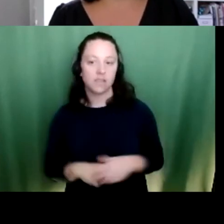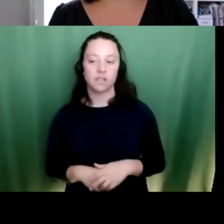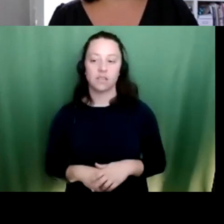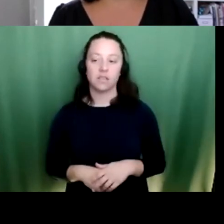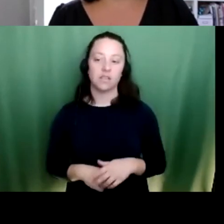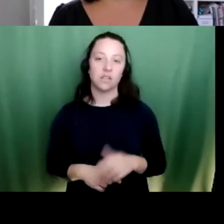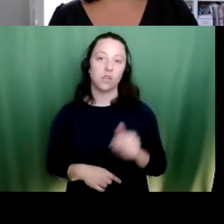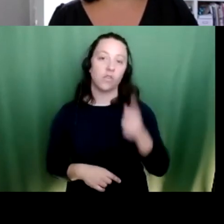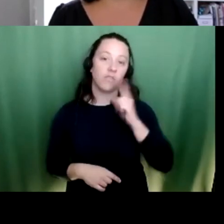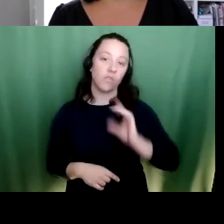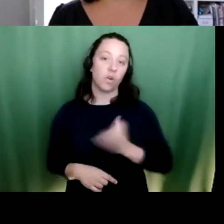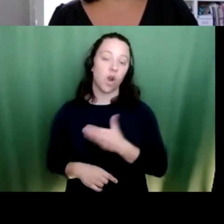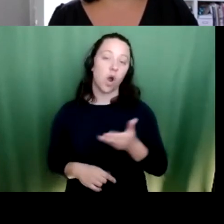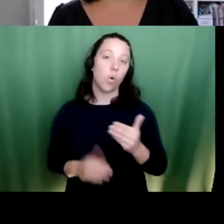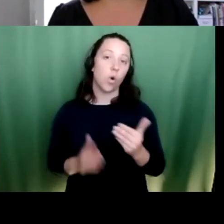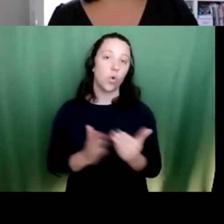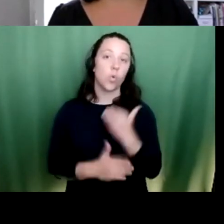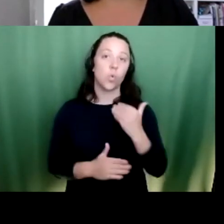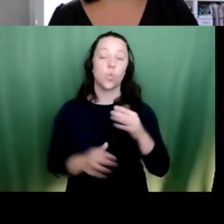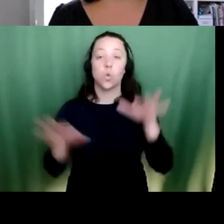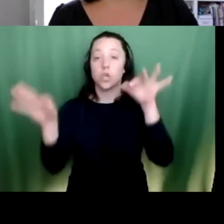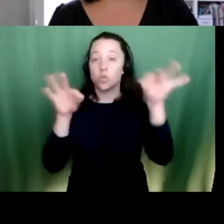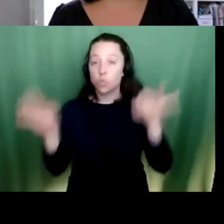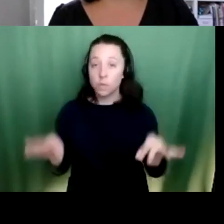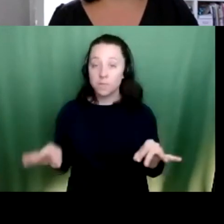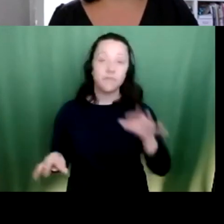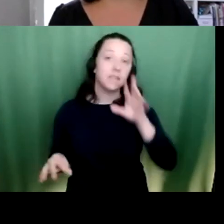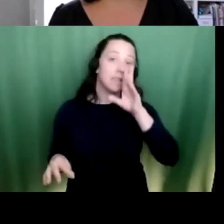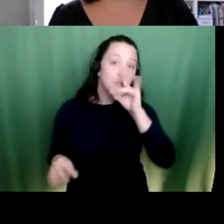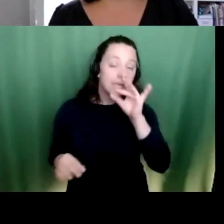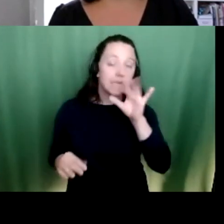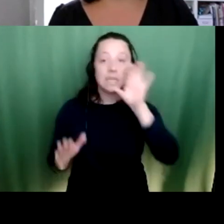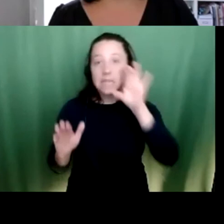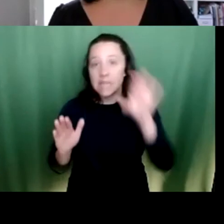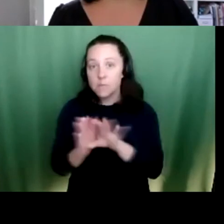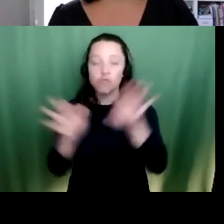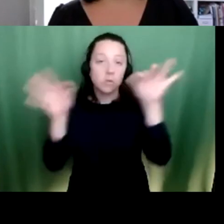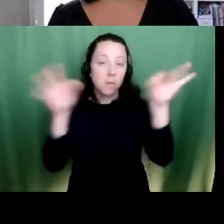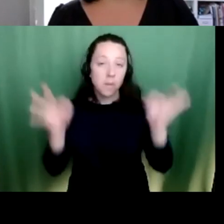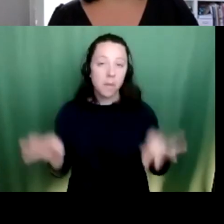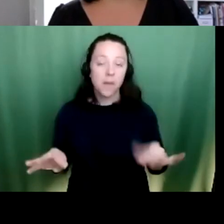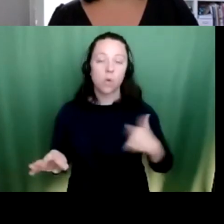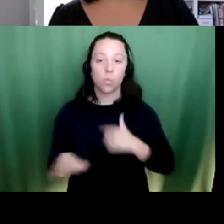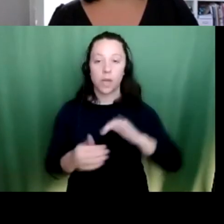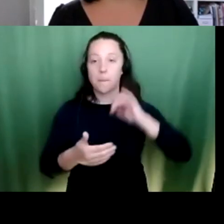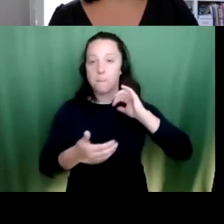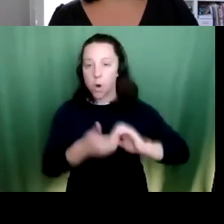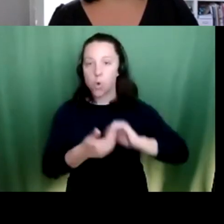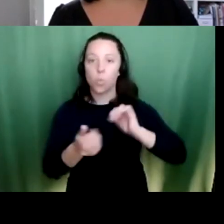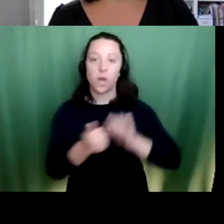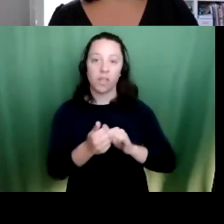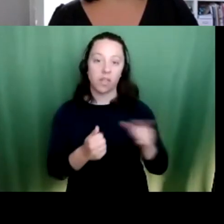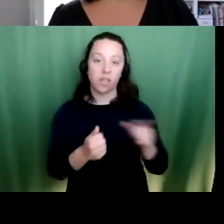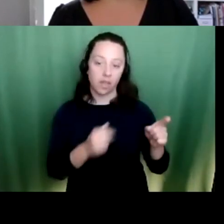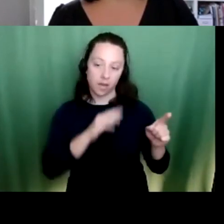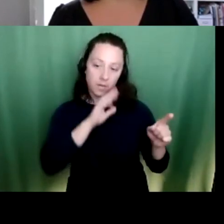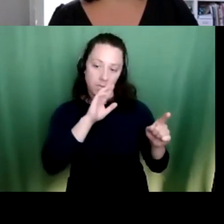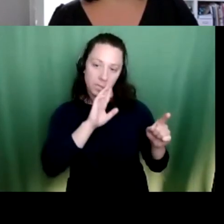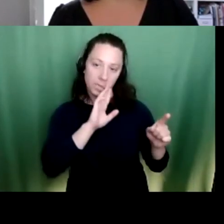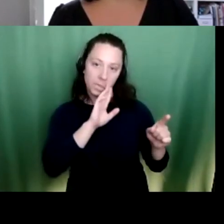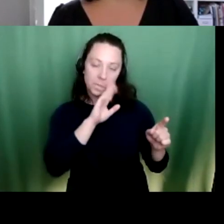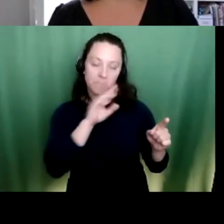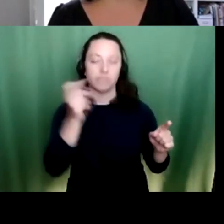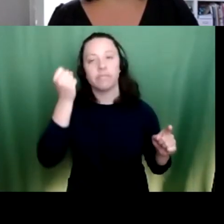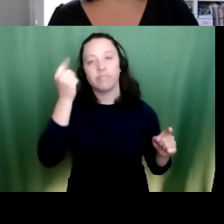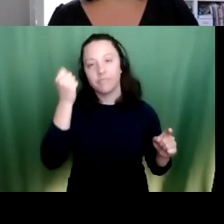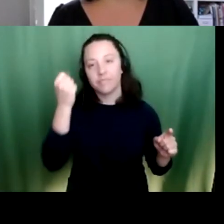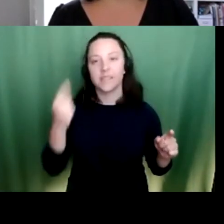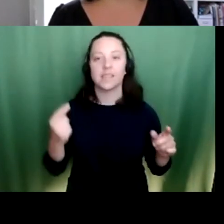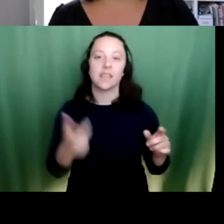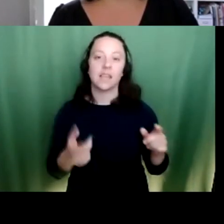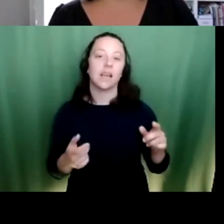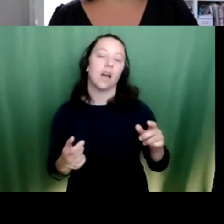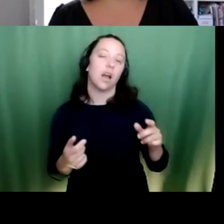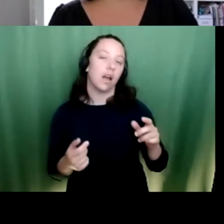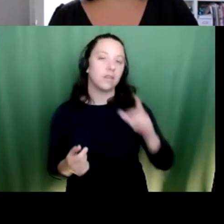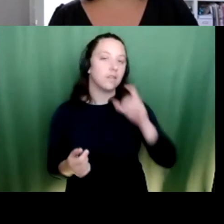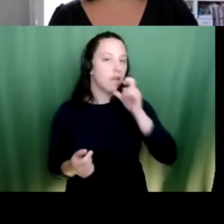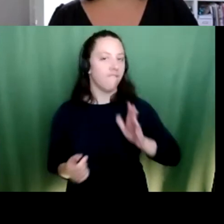imagery. We partner with -- it's not a formalized group but it's called Blind Posse, and they have